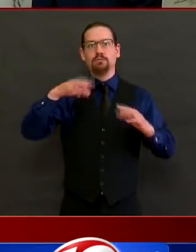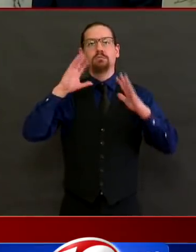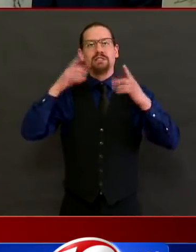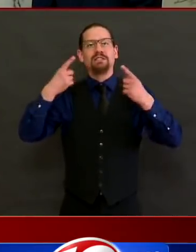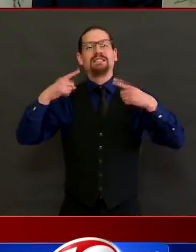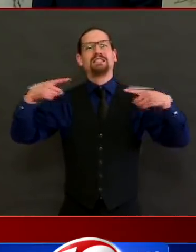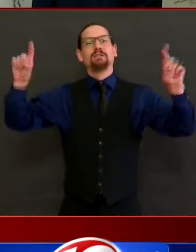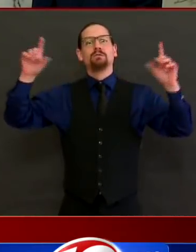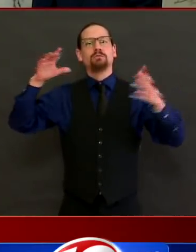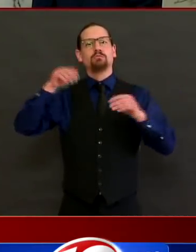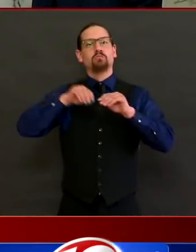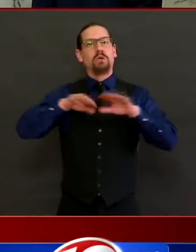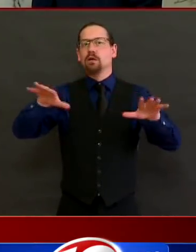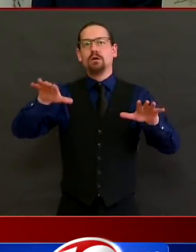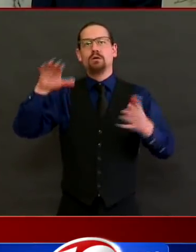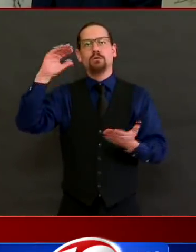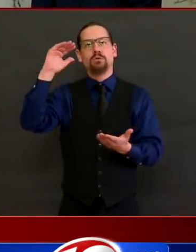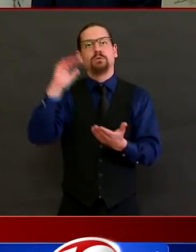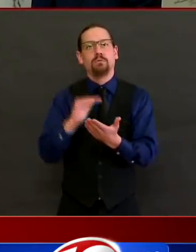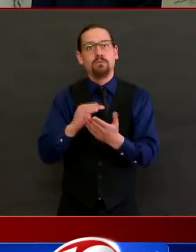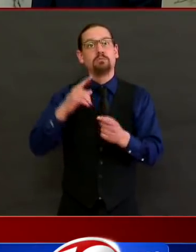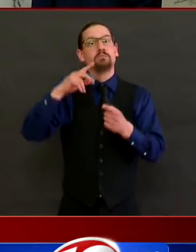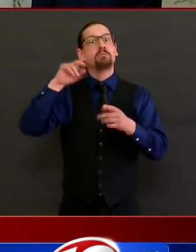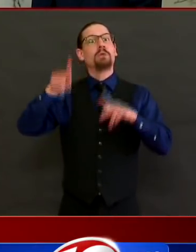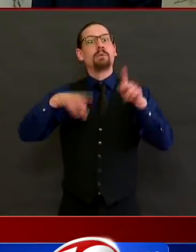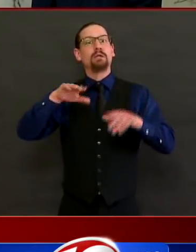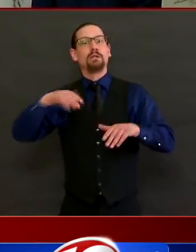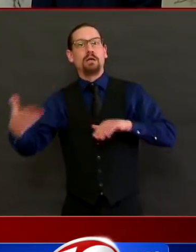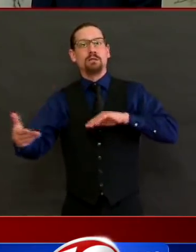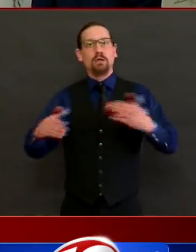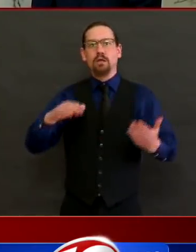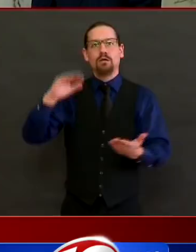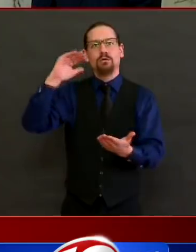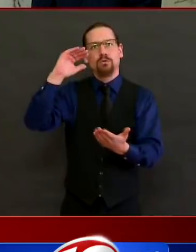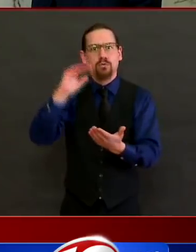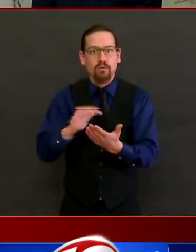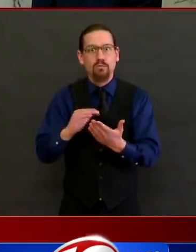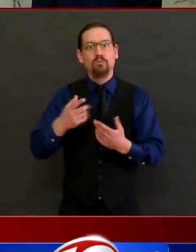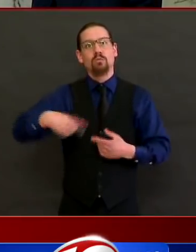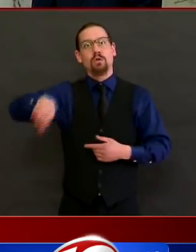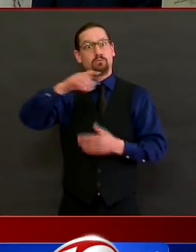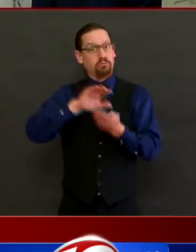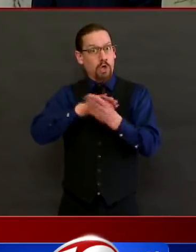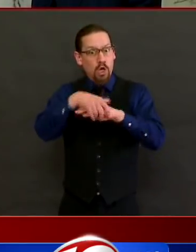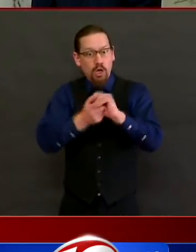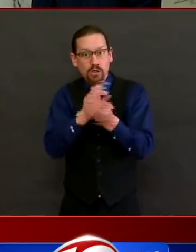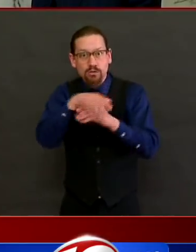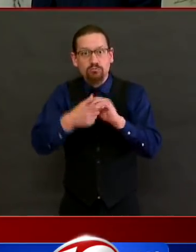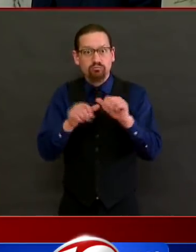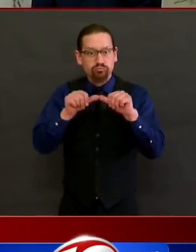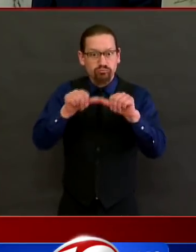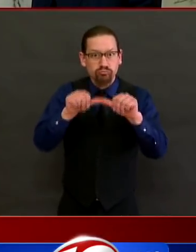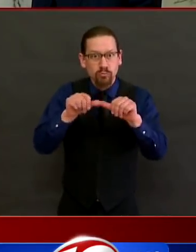LIVES. AND IF YOU HANG IN THERE FOR A COUPLE MORE WEEKS, WE WILL BE IN